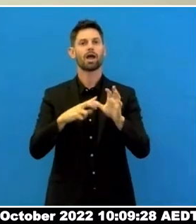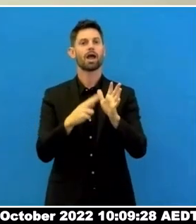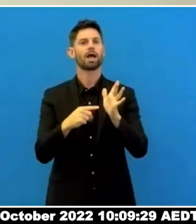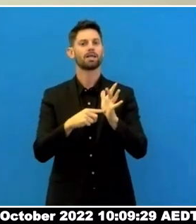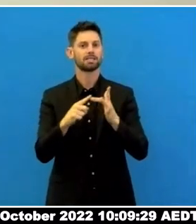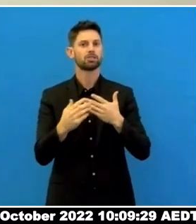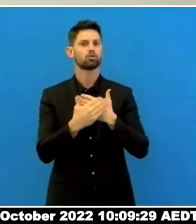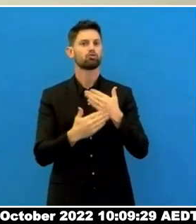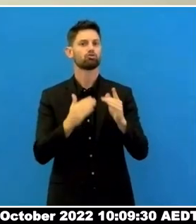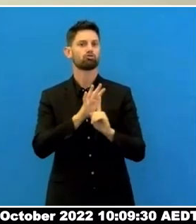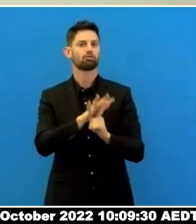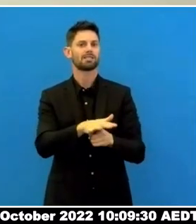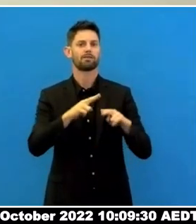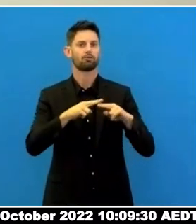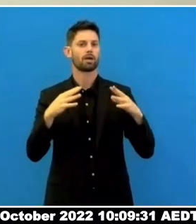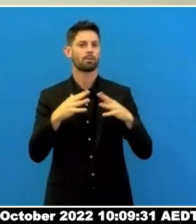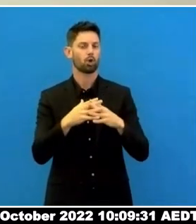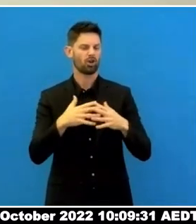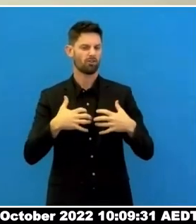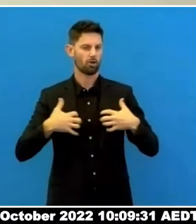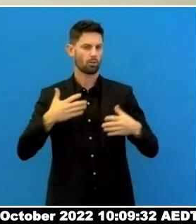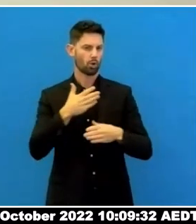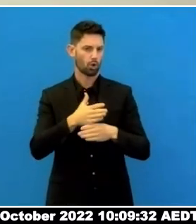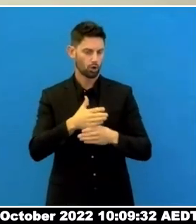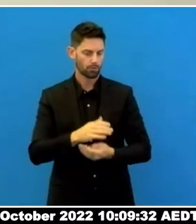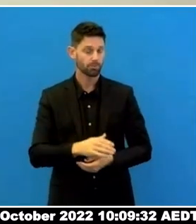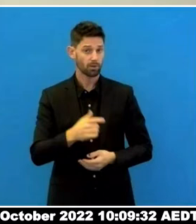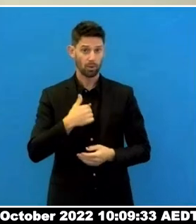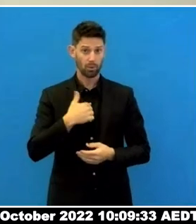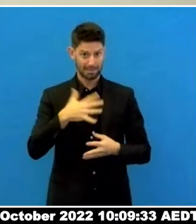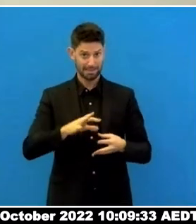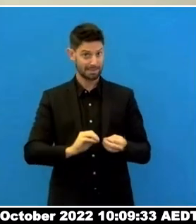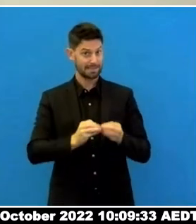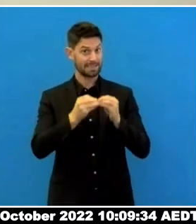In its initial report about framework about the framework that we are initiating,